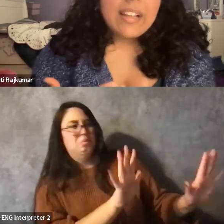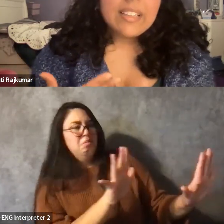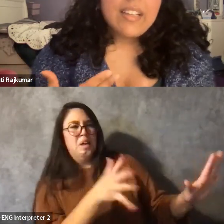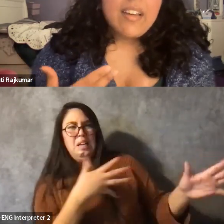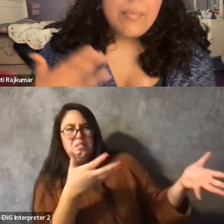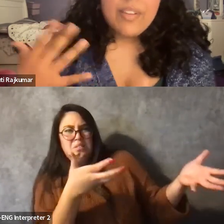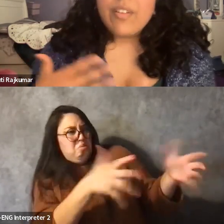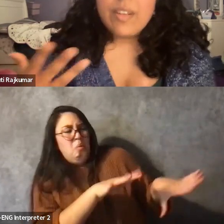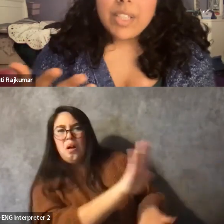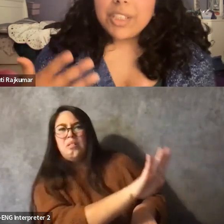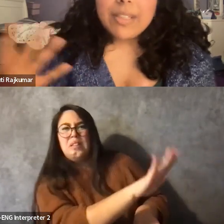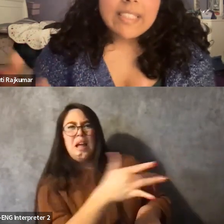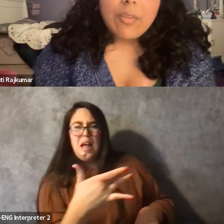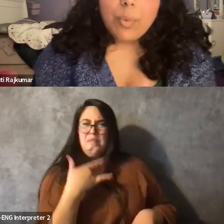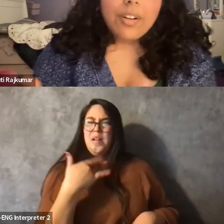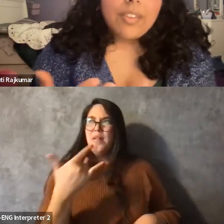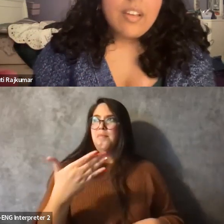and my self-image or my self-worth.